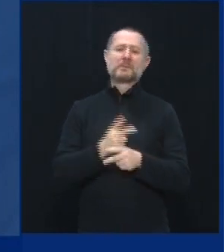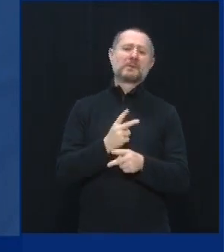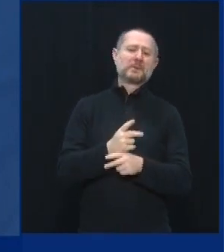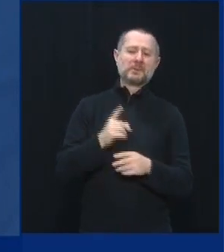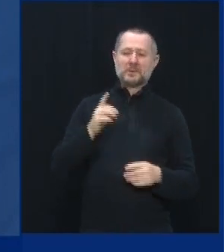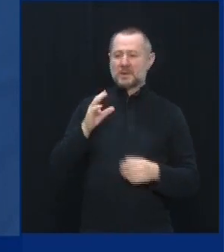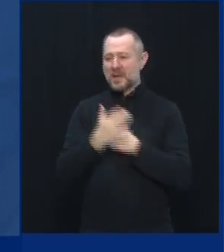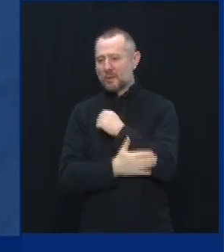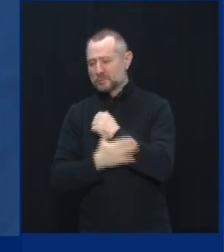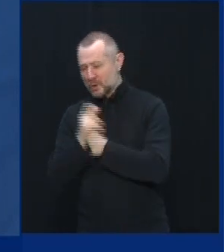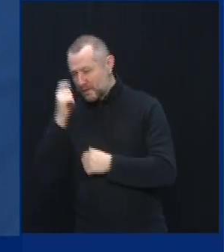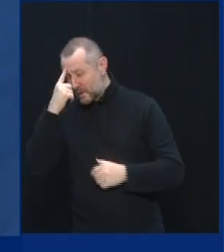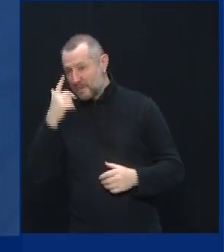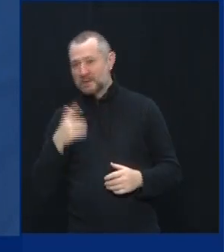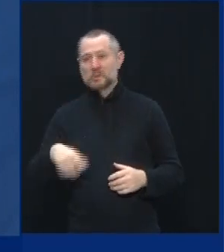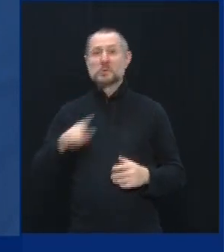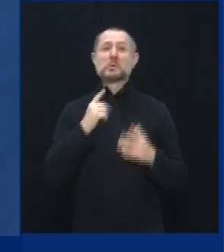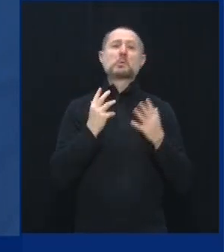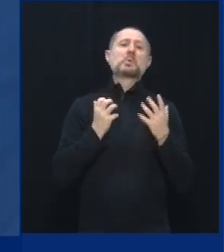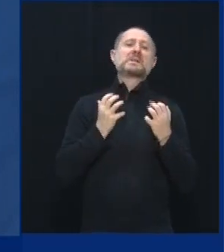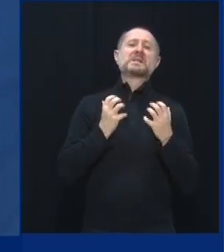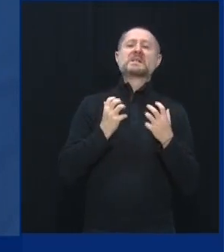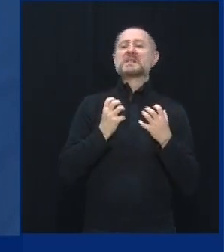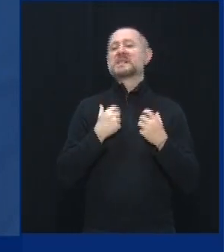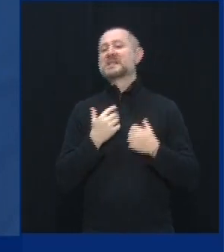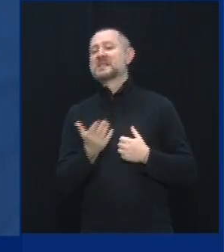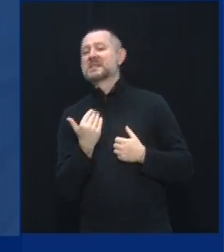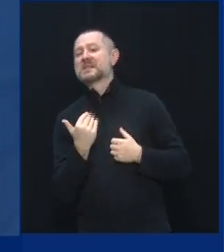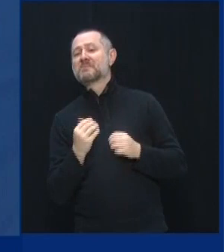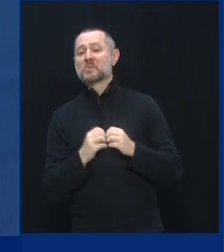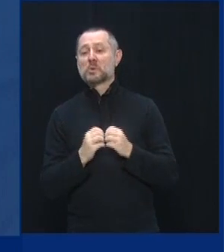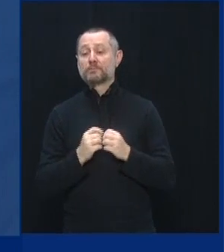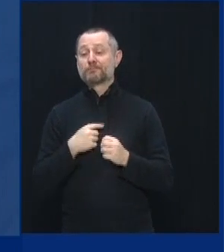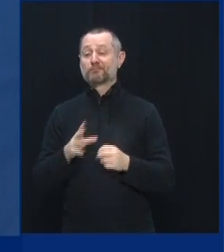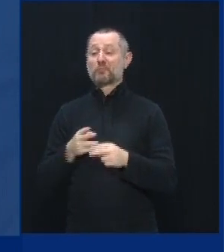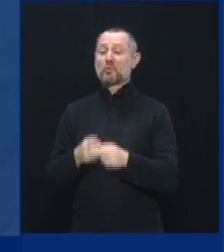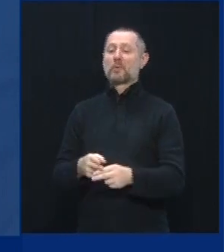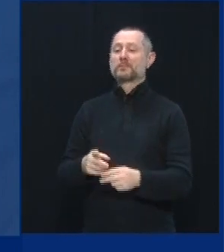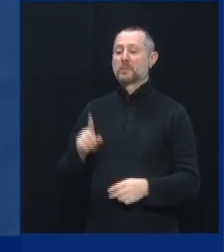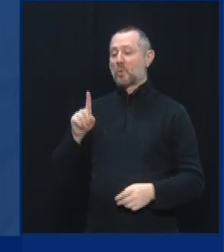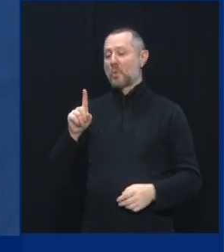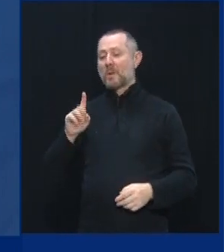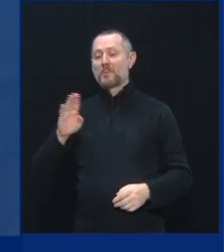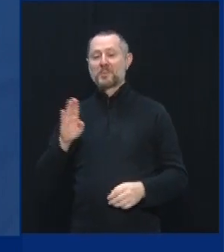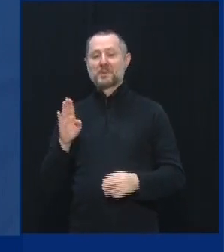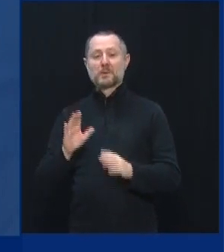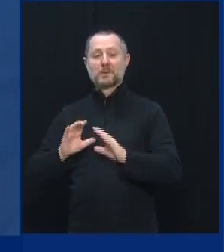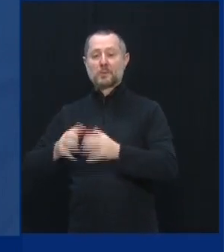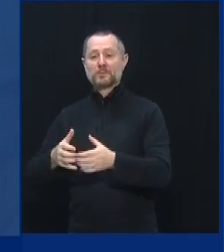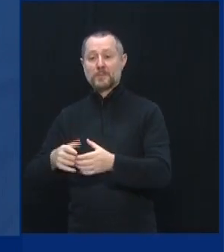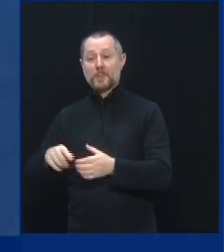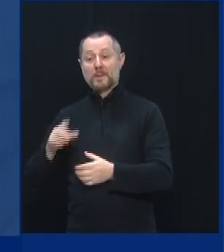THEY'RE GETTING MORE VACCINE. IF A LOCAL HEALTH DEPARTMENT,